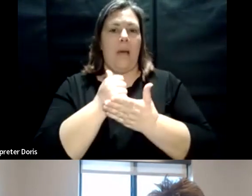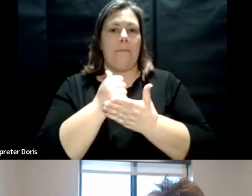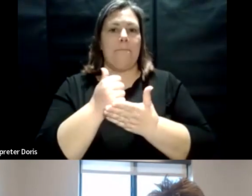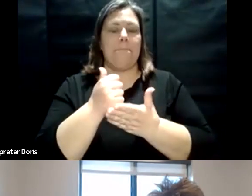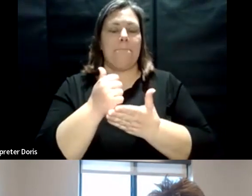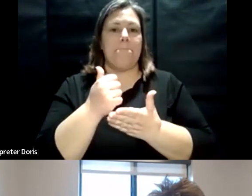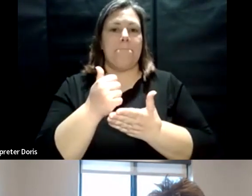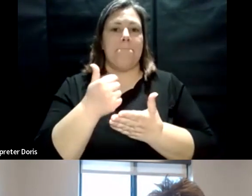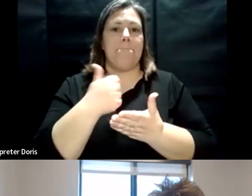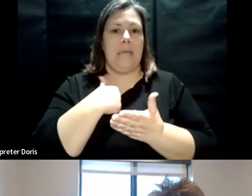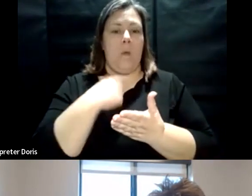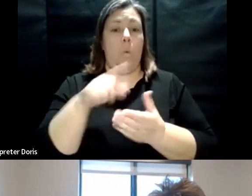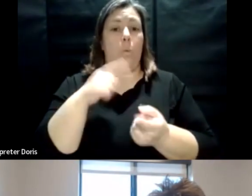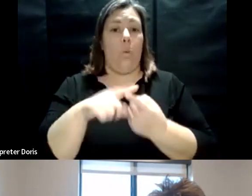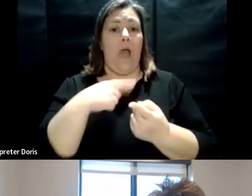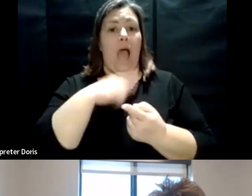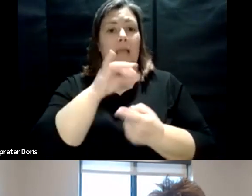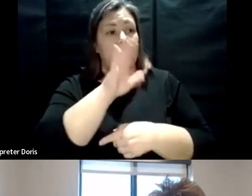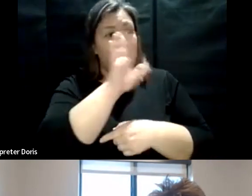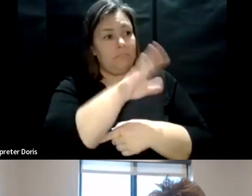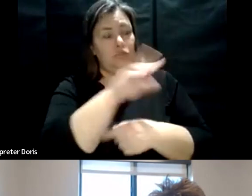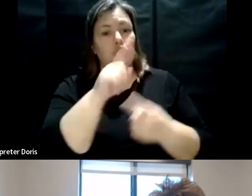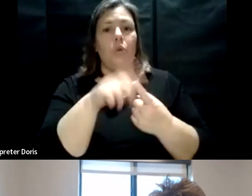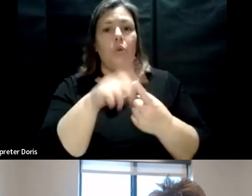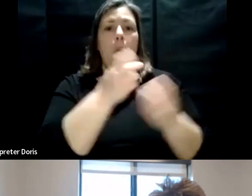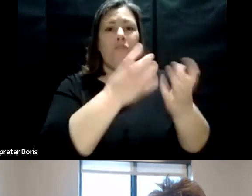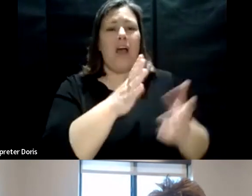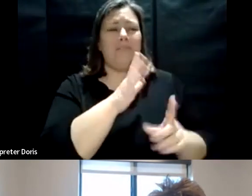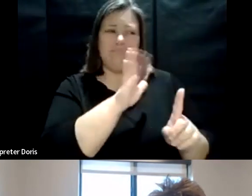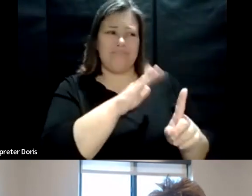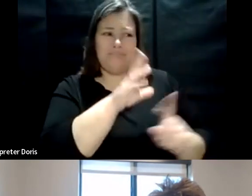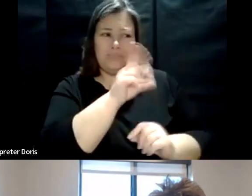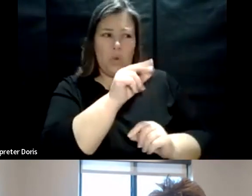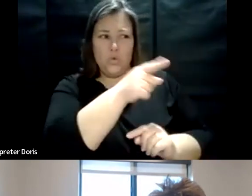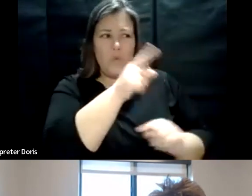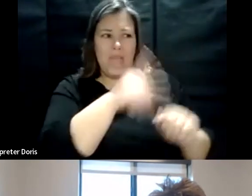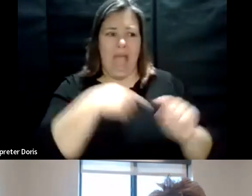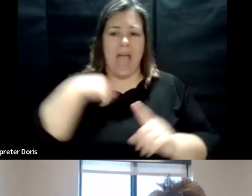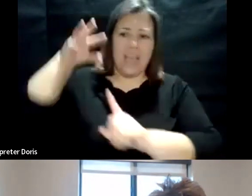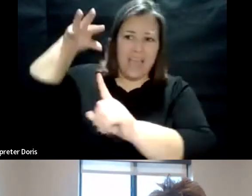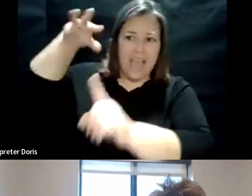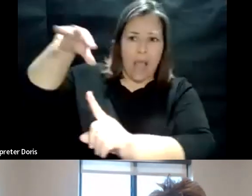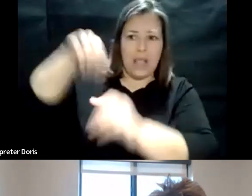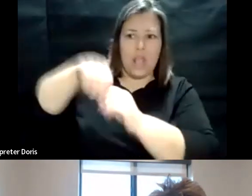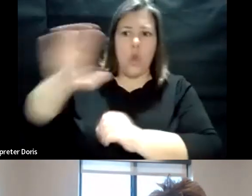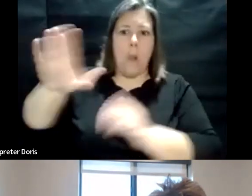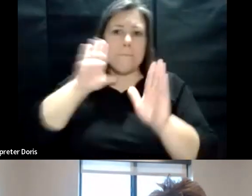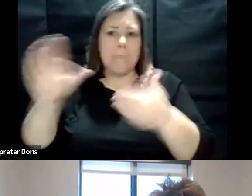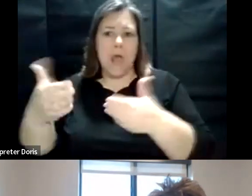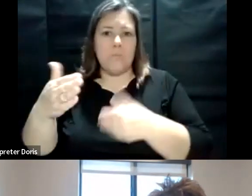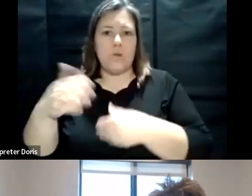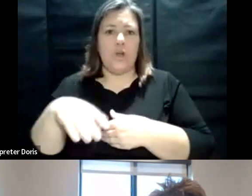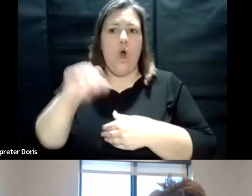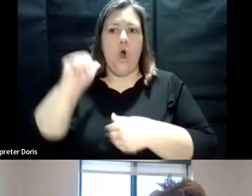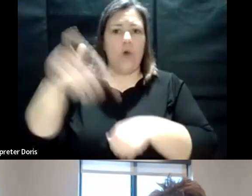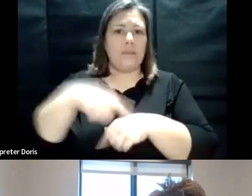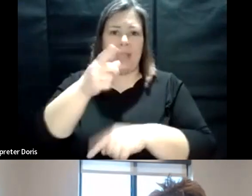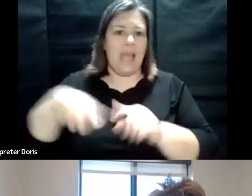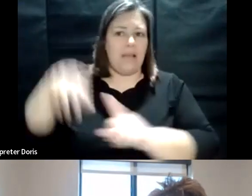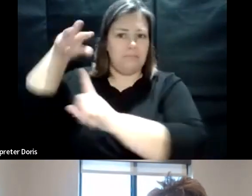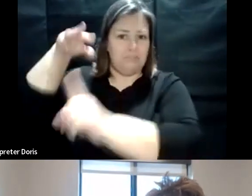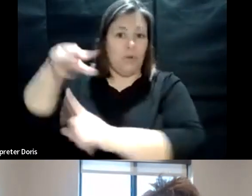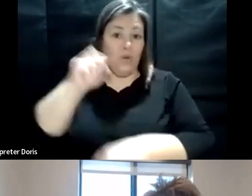Now I would have been more familiar with this rule when I was working at a center for independent living, I, handful of years ago, because it would have given me some much more credibility when I said to a provider, Yeah, you can't have a camera in this person's bedroom, on 24 7